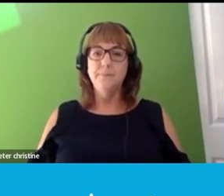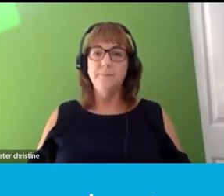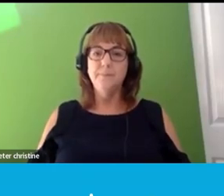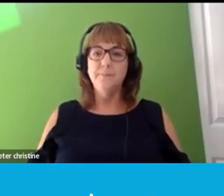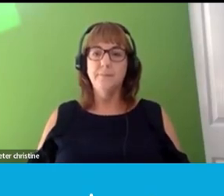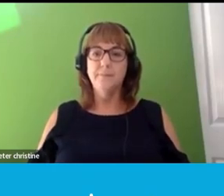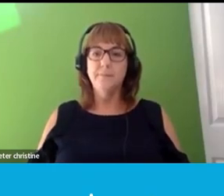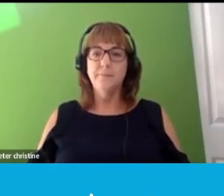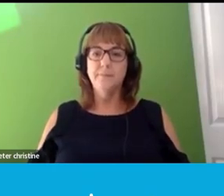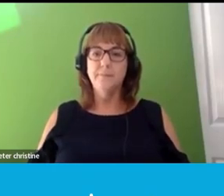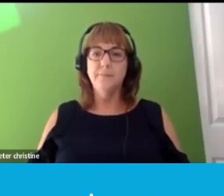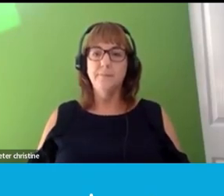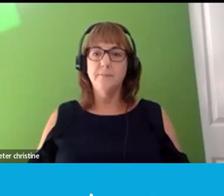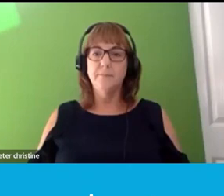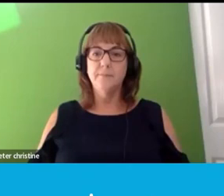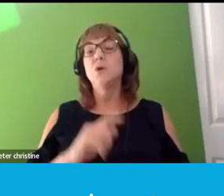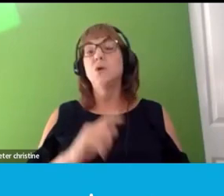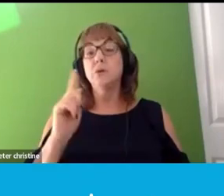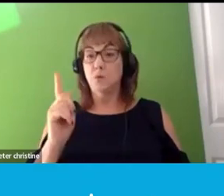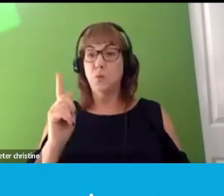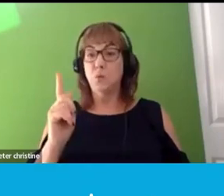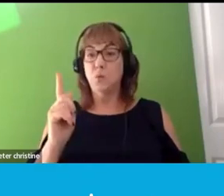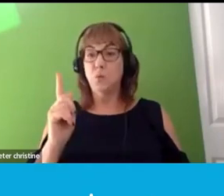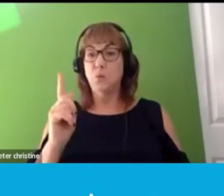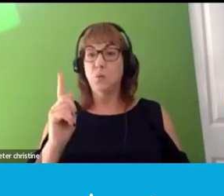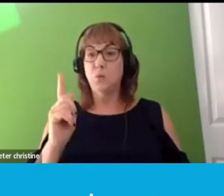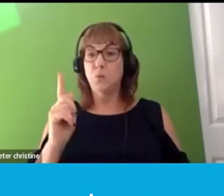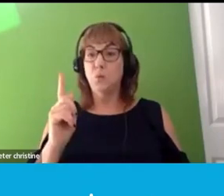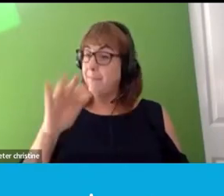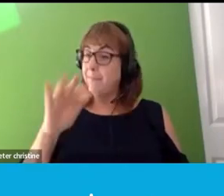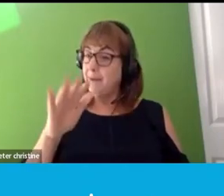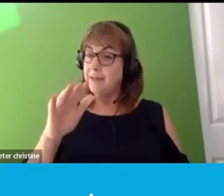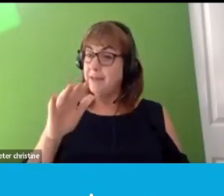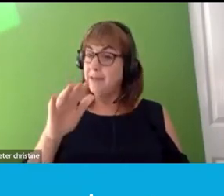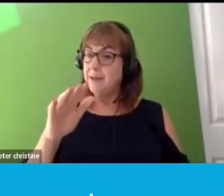So probably you'll have different things that you do in your morning routines I mean